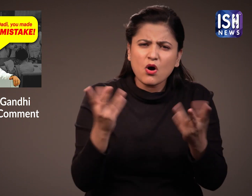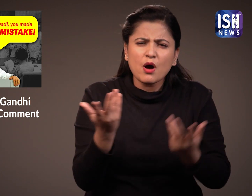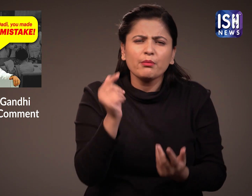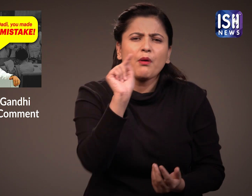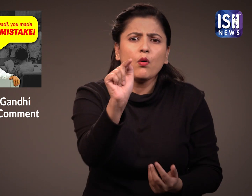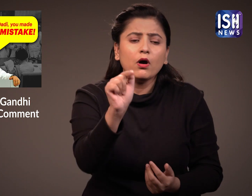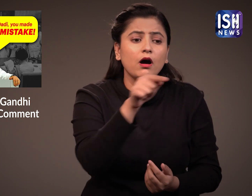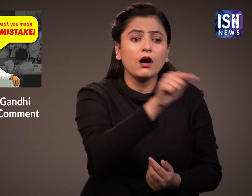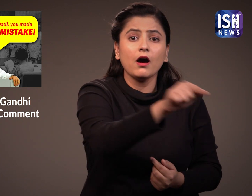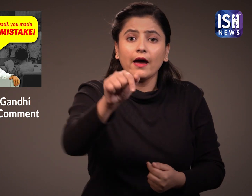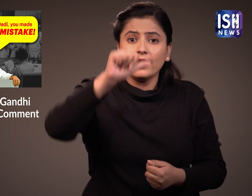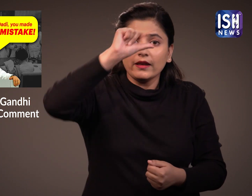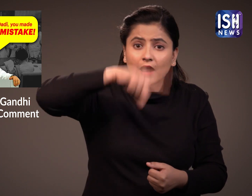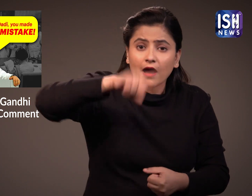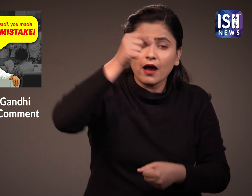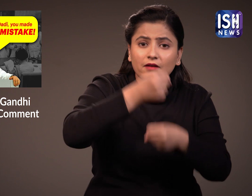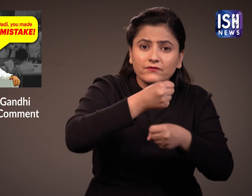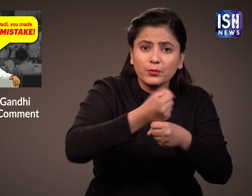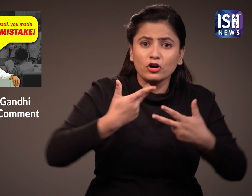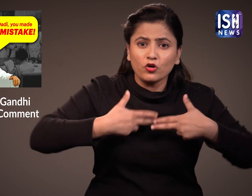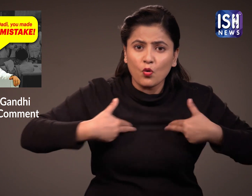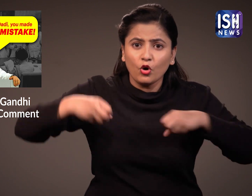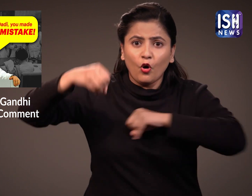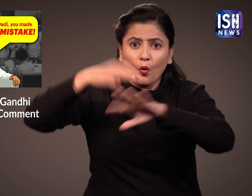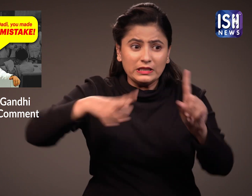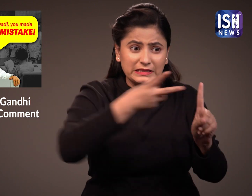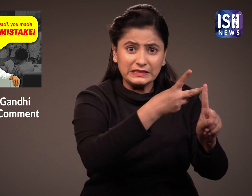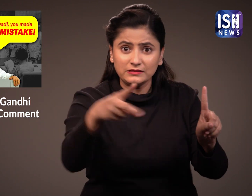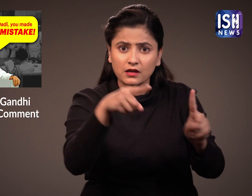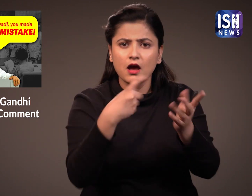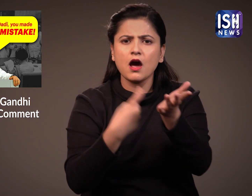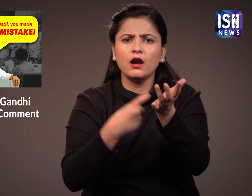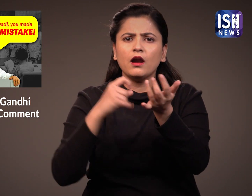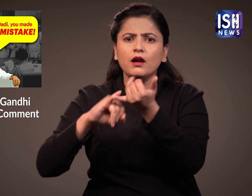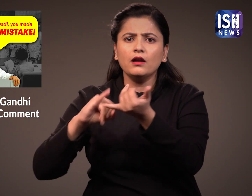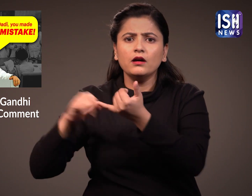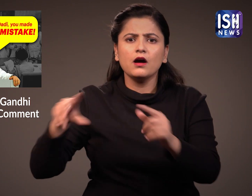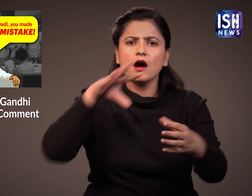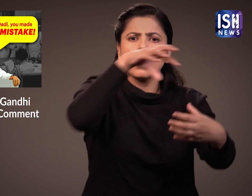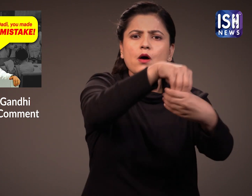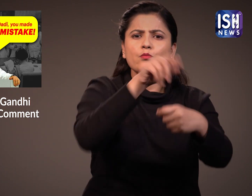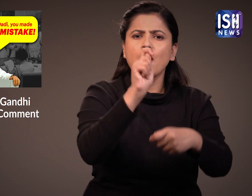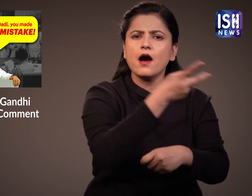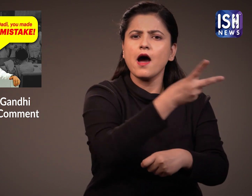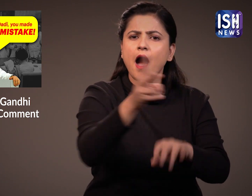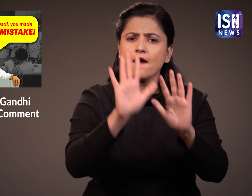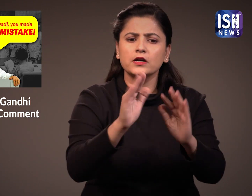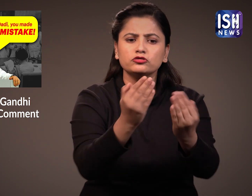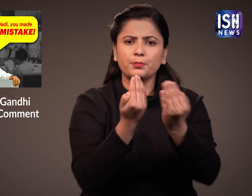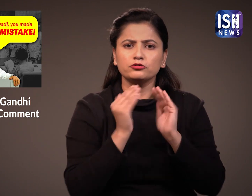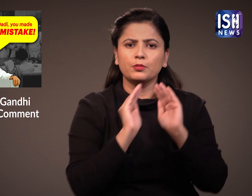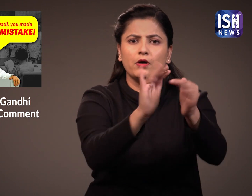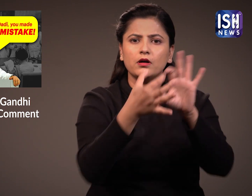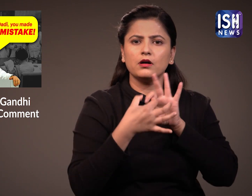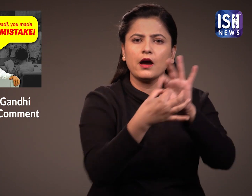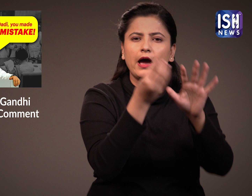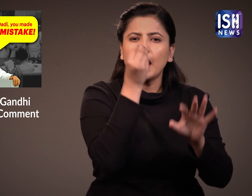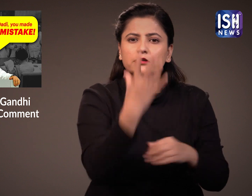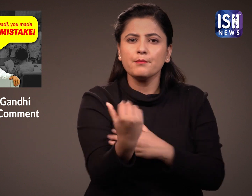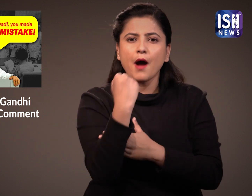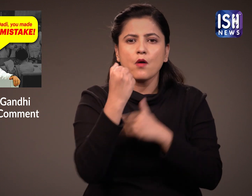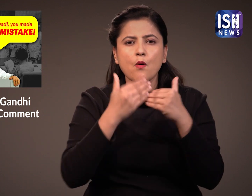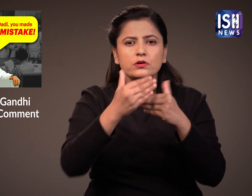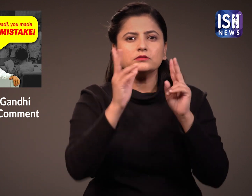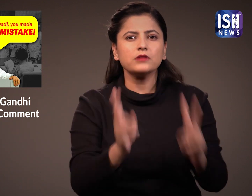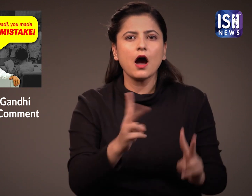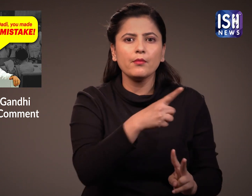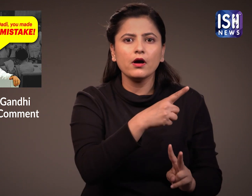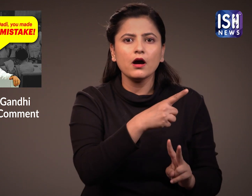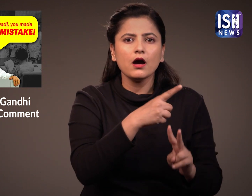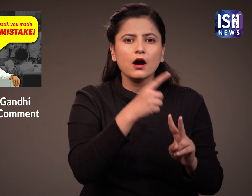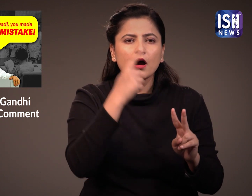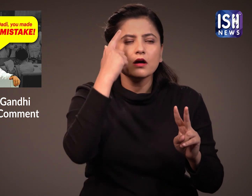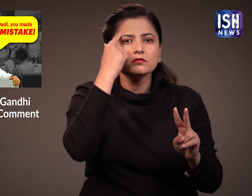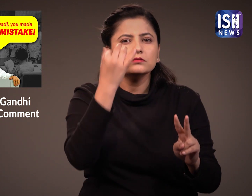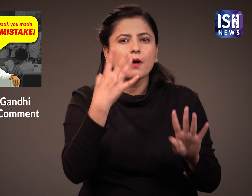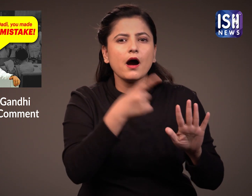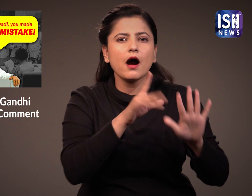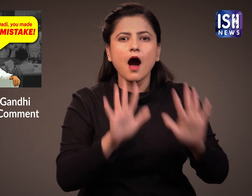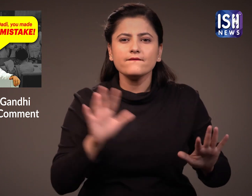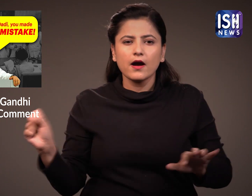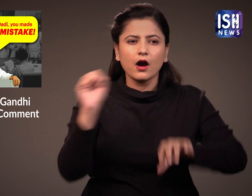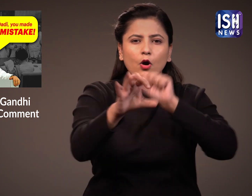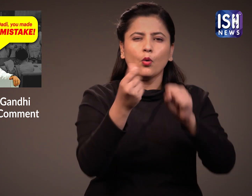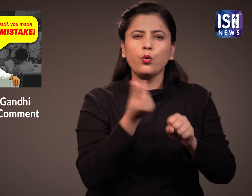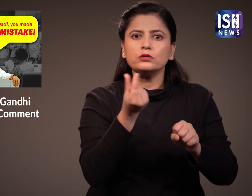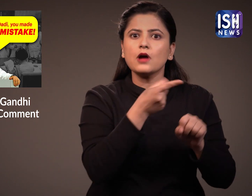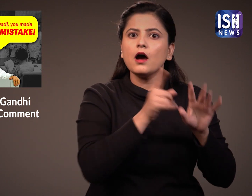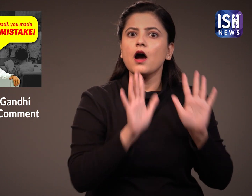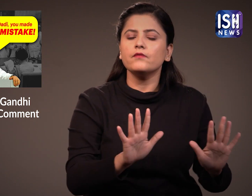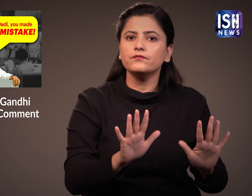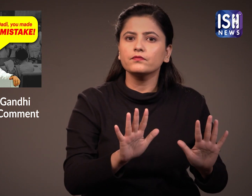This is because we are not going to get rid of their RSS aides from the institutional structure.